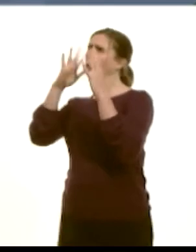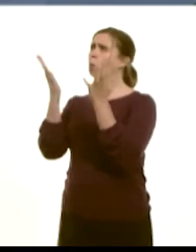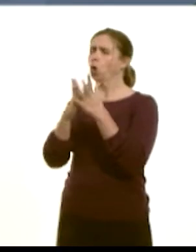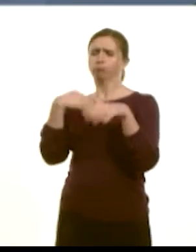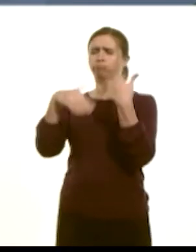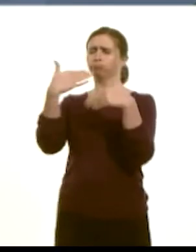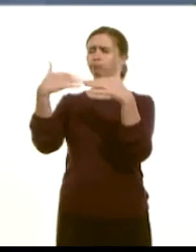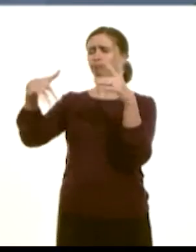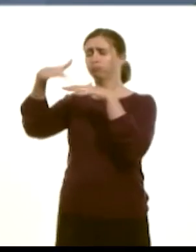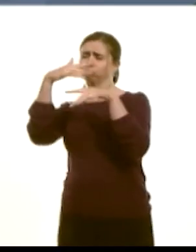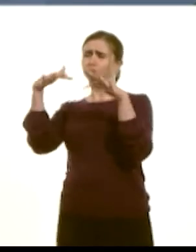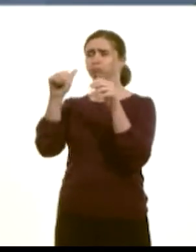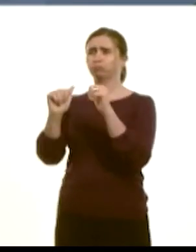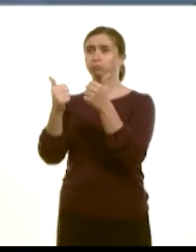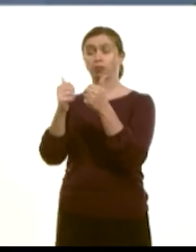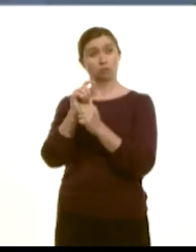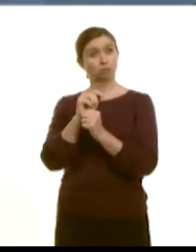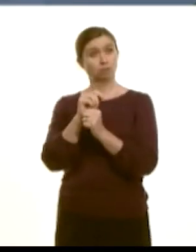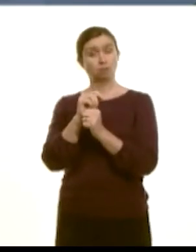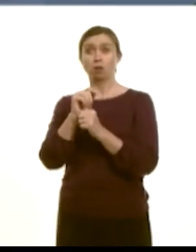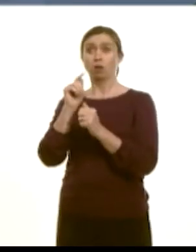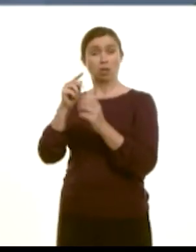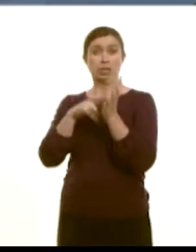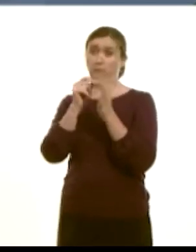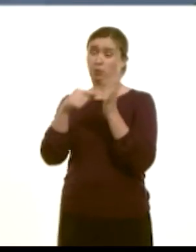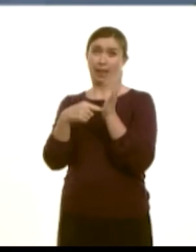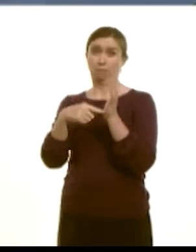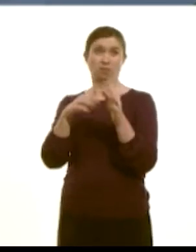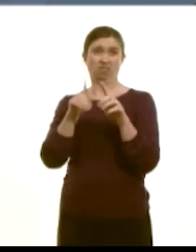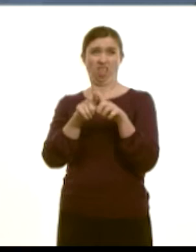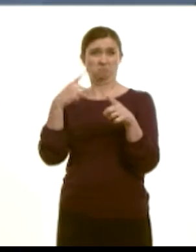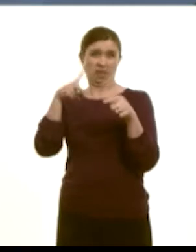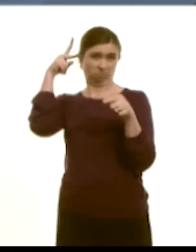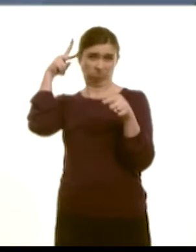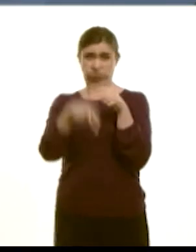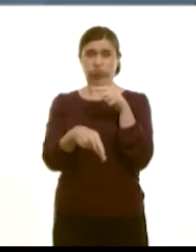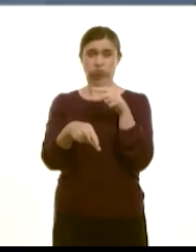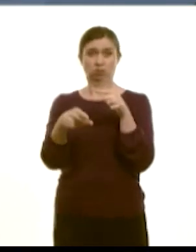Now, Neath Port Talbot council seems determined to cut itself off from the wider world, having axed all its funding for tourism.